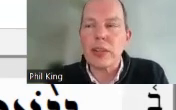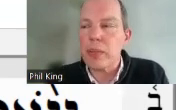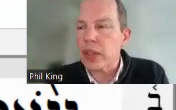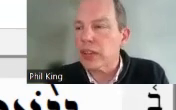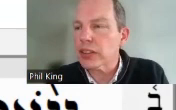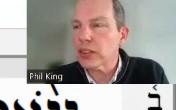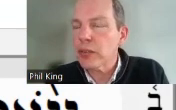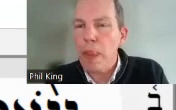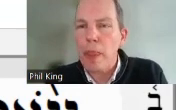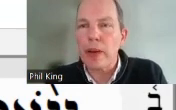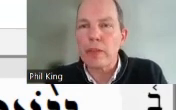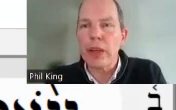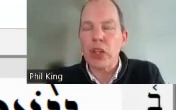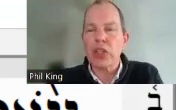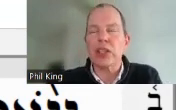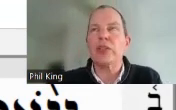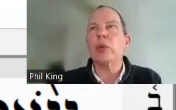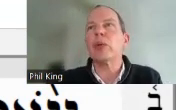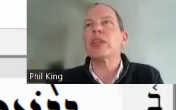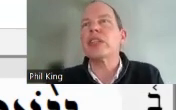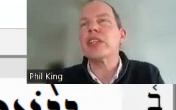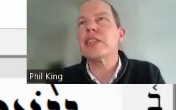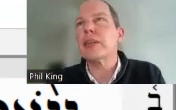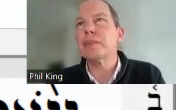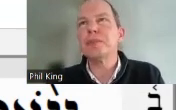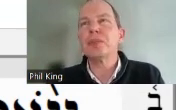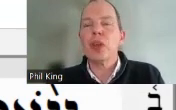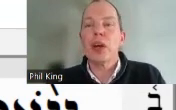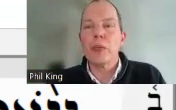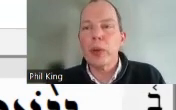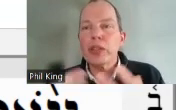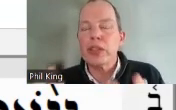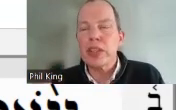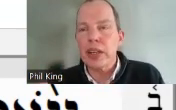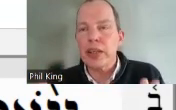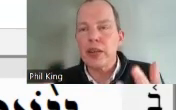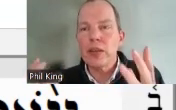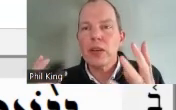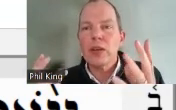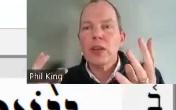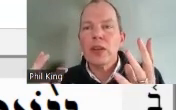saying something else - the main content of what we want to say to them. And the point is that in